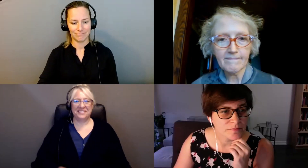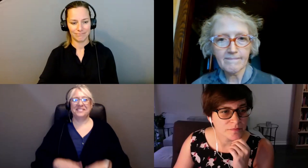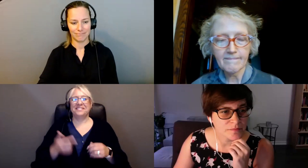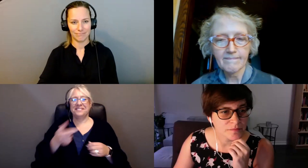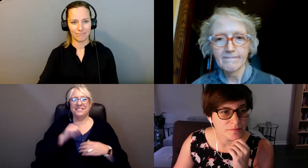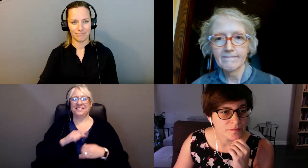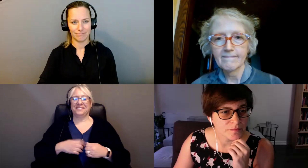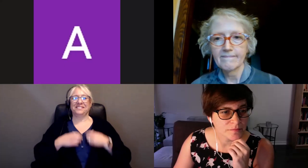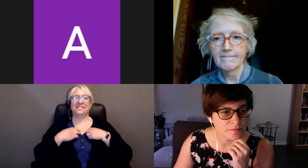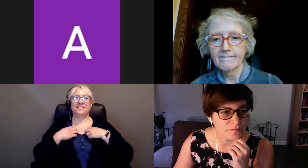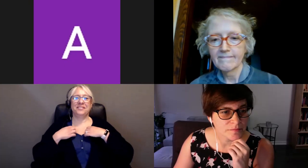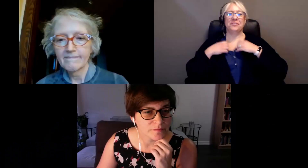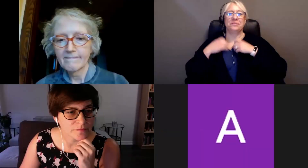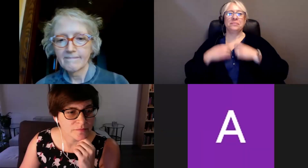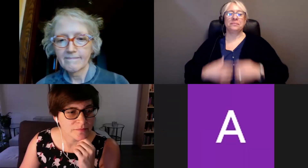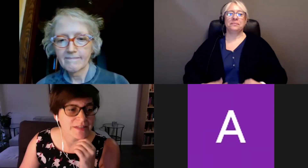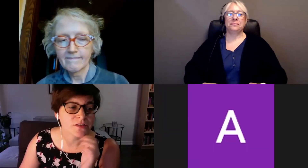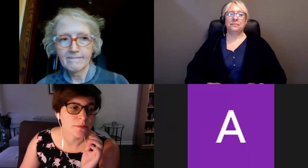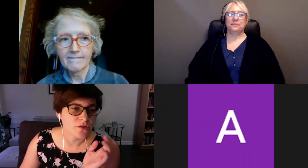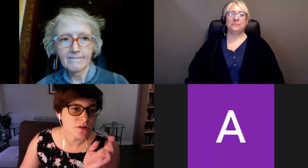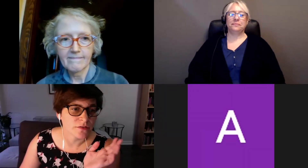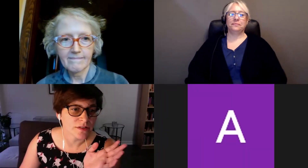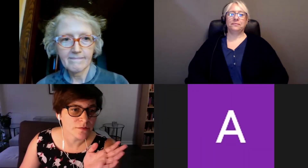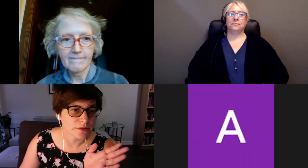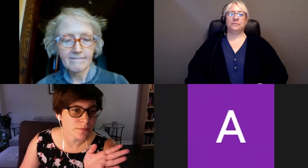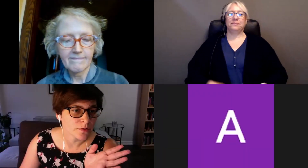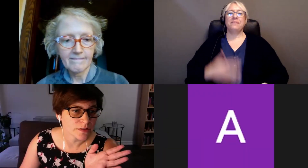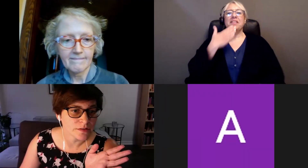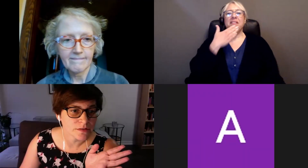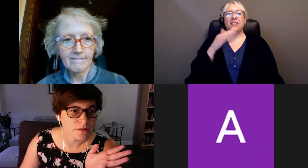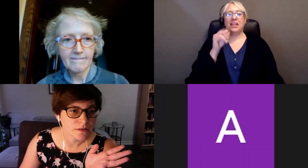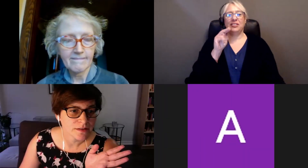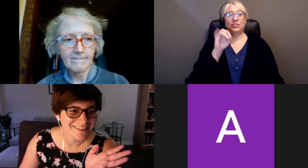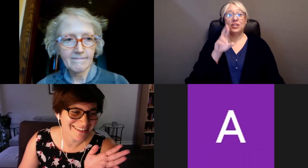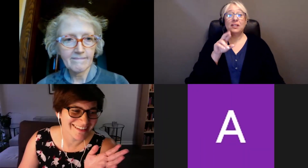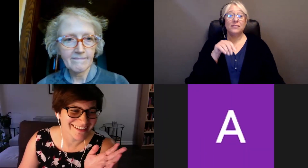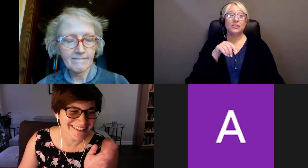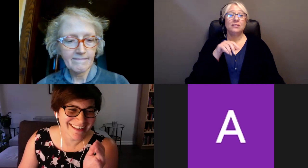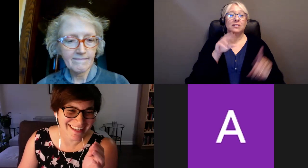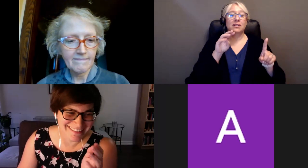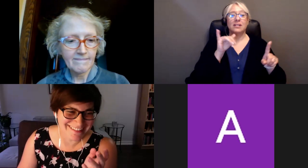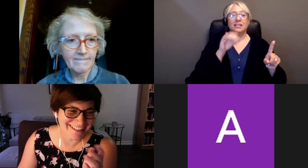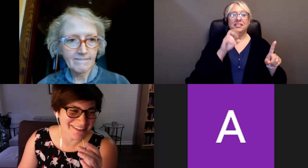Thanks so much, Jennifer. That's a really important and